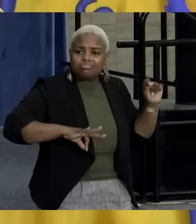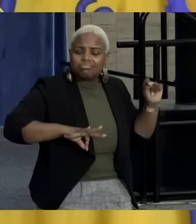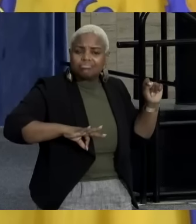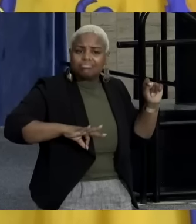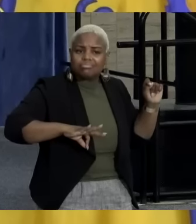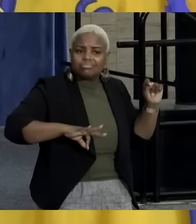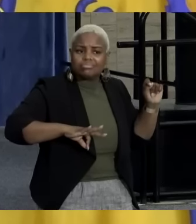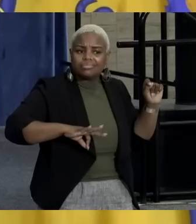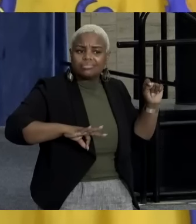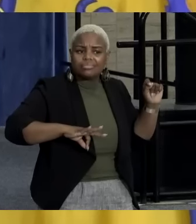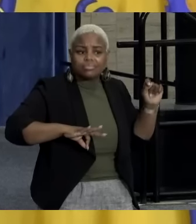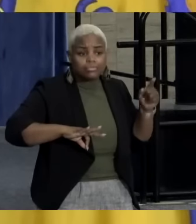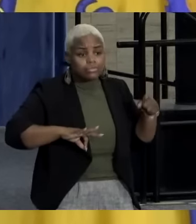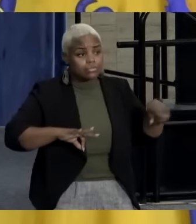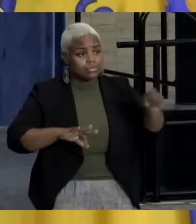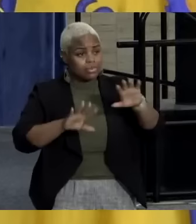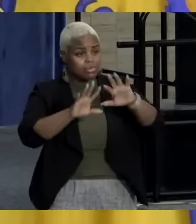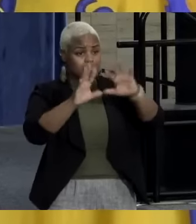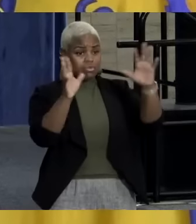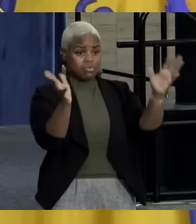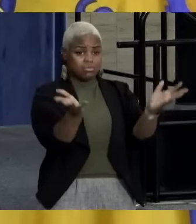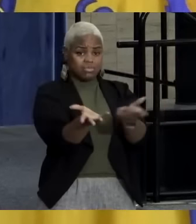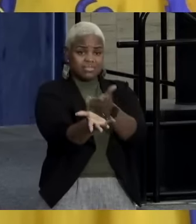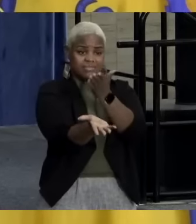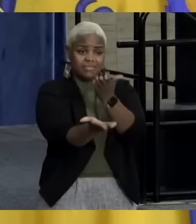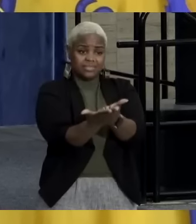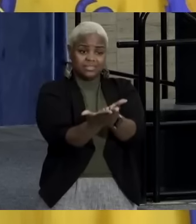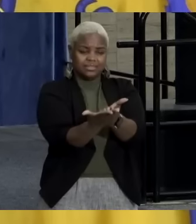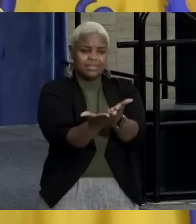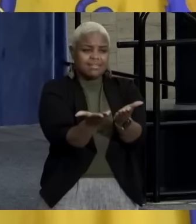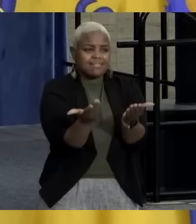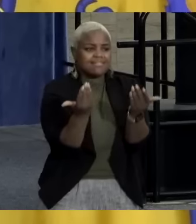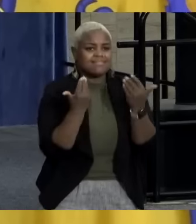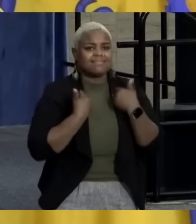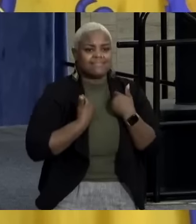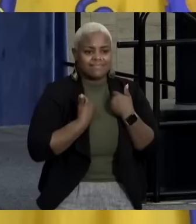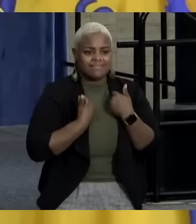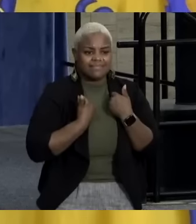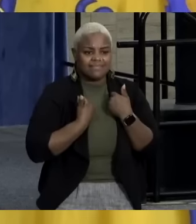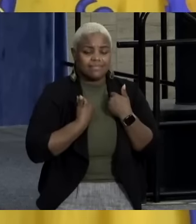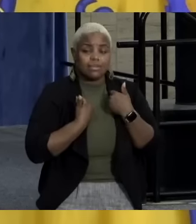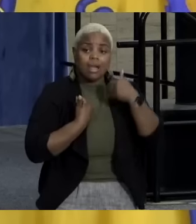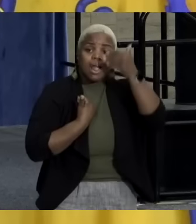large body of evidence. The reduction in risk of Alzheimer's that's been suggested in one study.